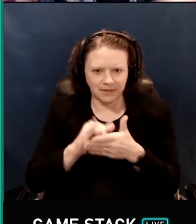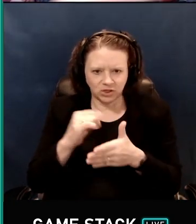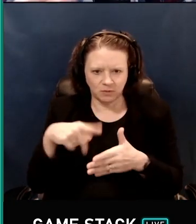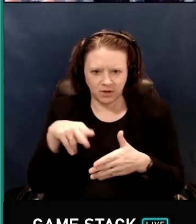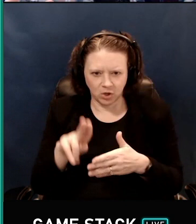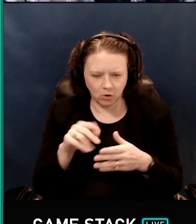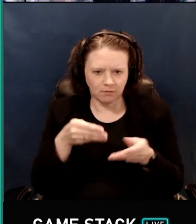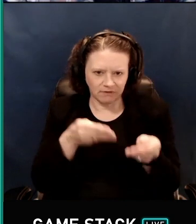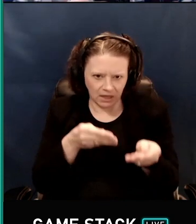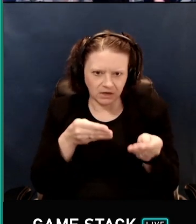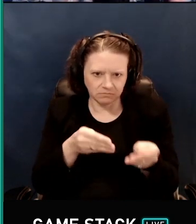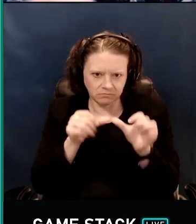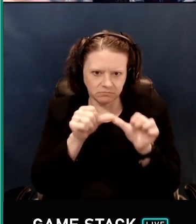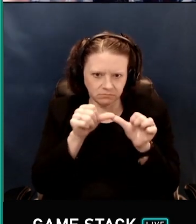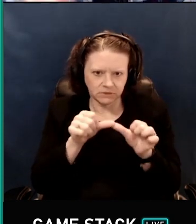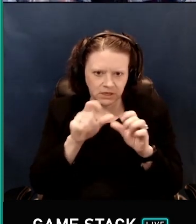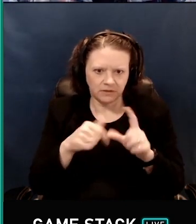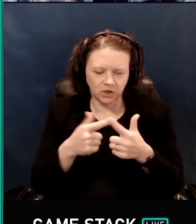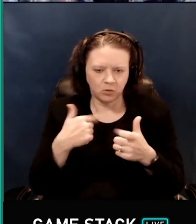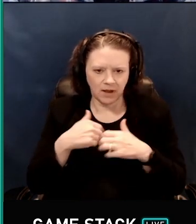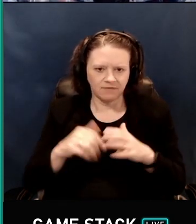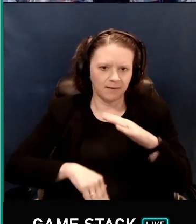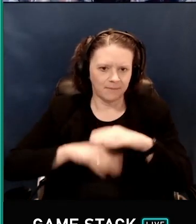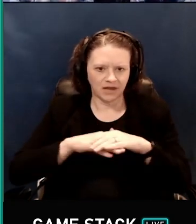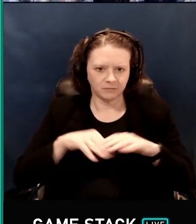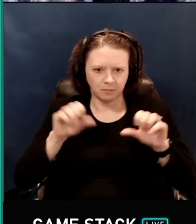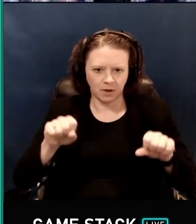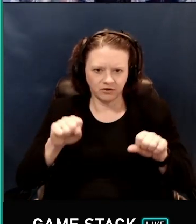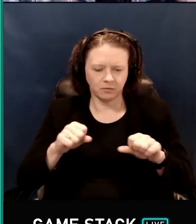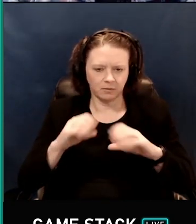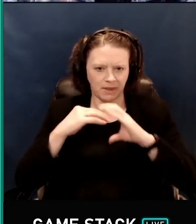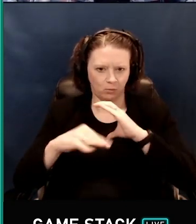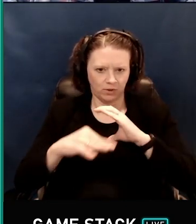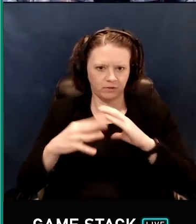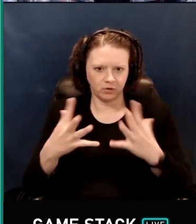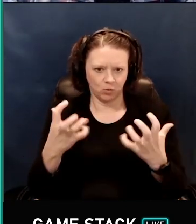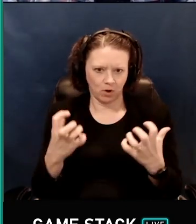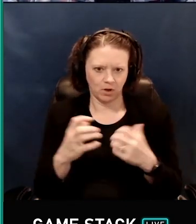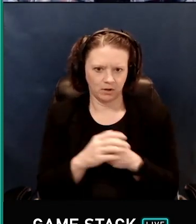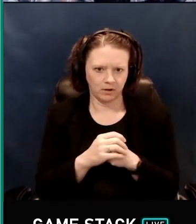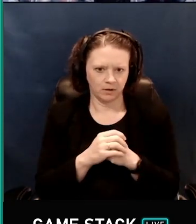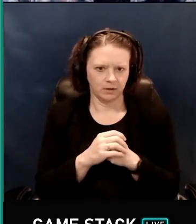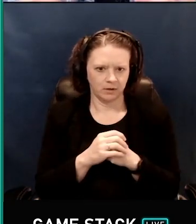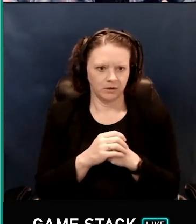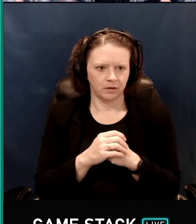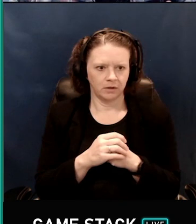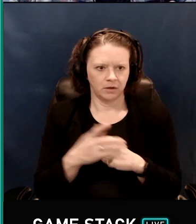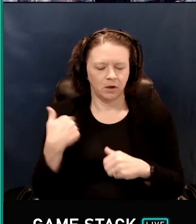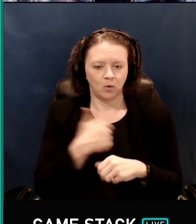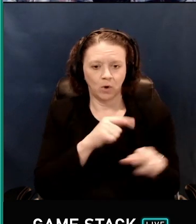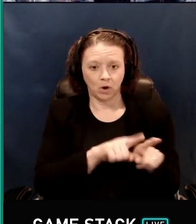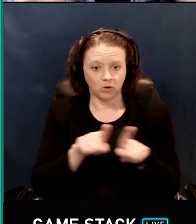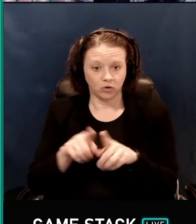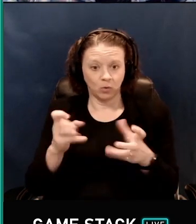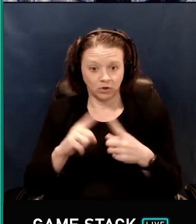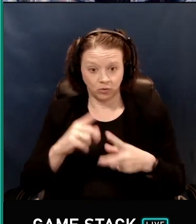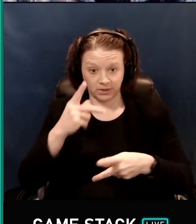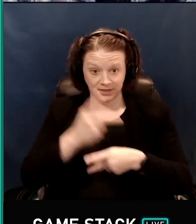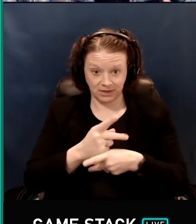bandwidth that you want, the maximum potential. It also manages to keep the GPU fed for the same reason the GPU likes